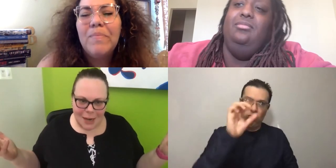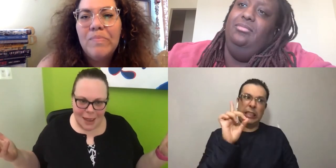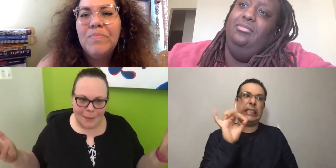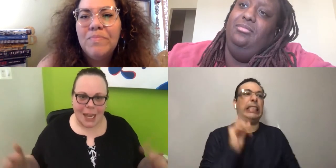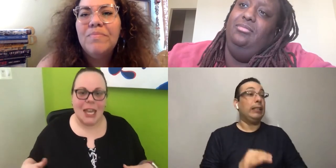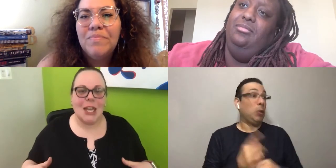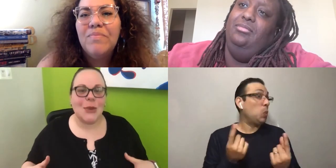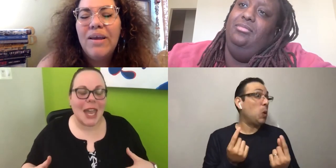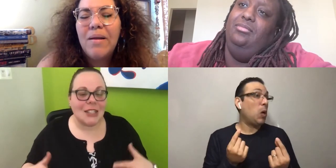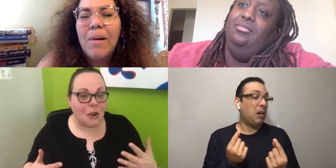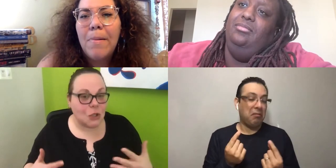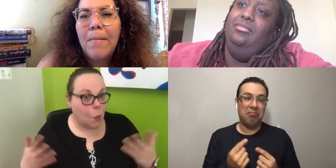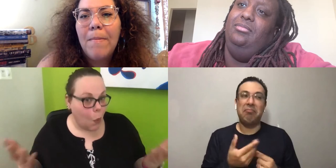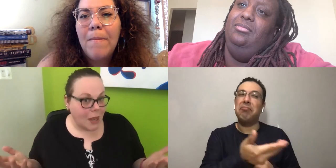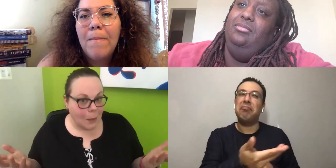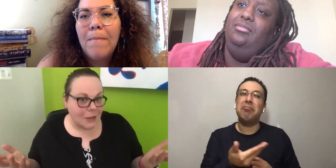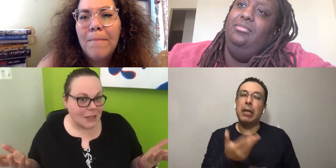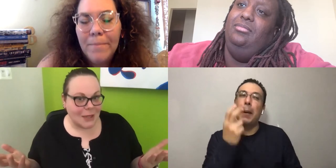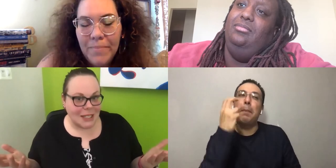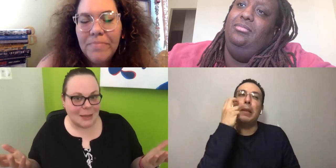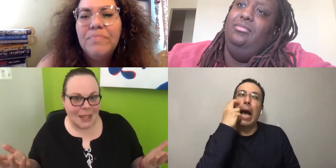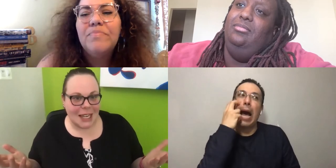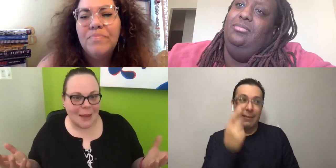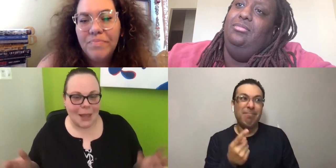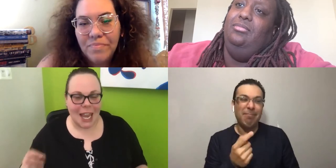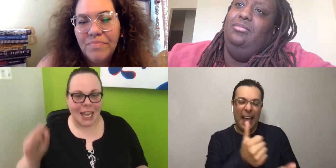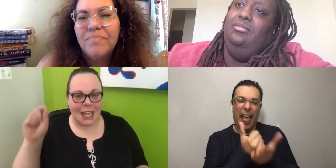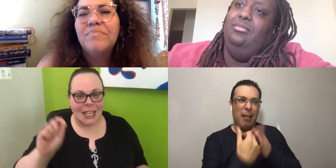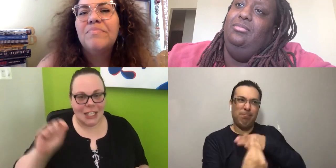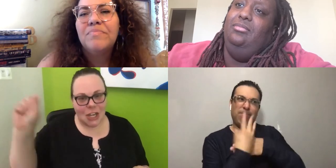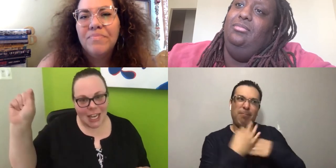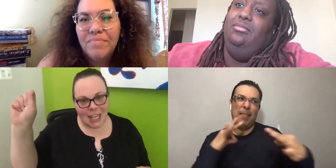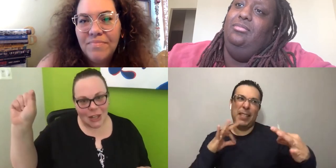You can’t talk to one person with a disability and be like, “Check. Inclusion.”